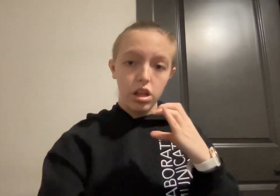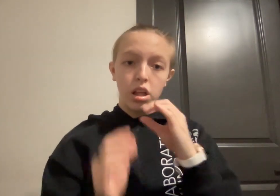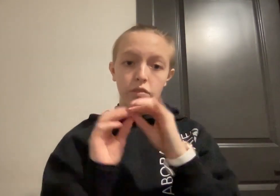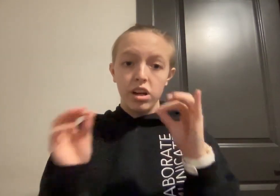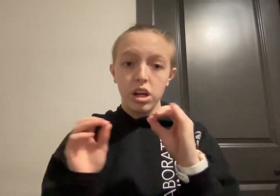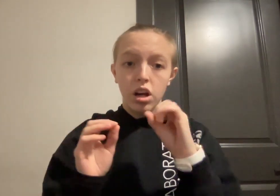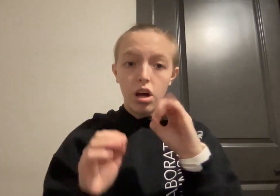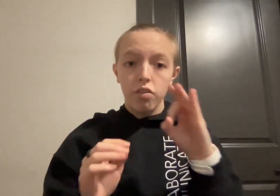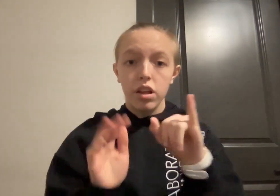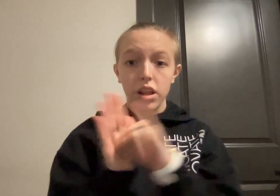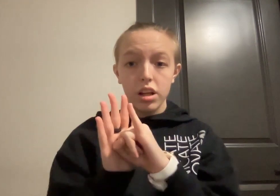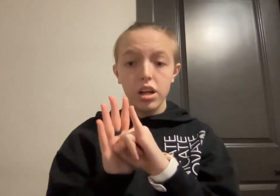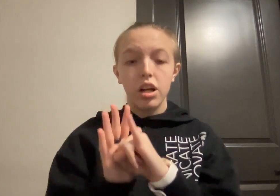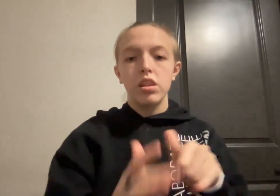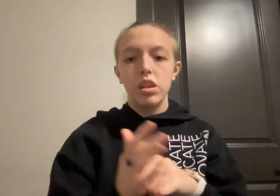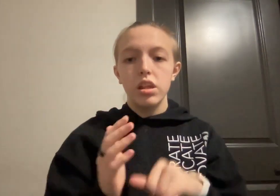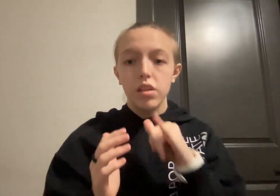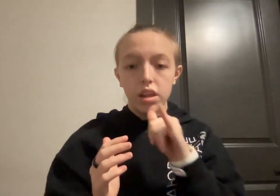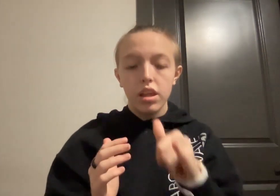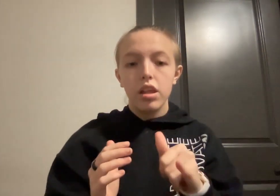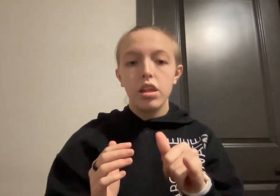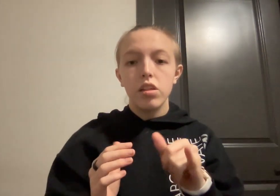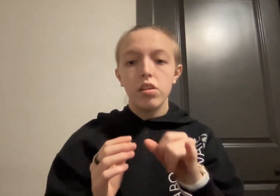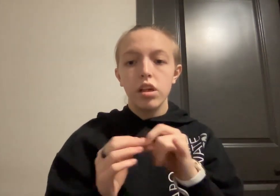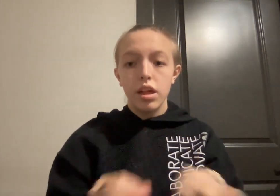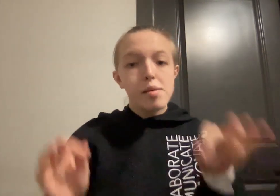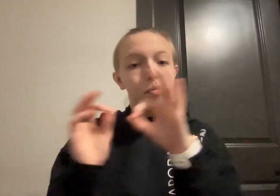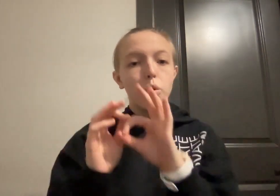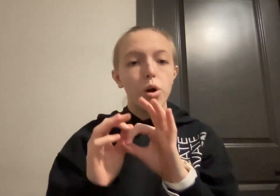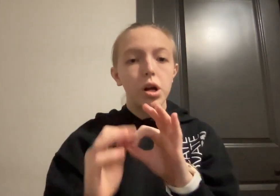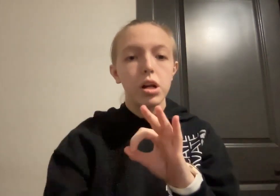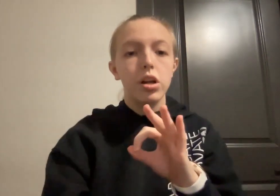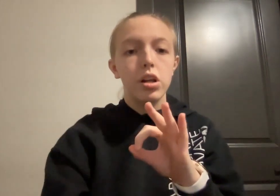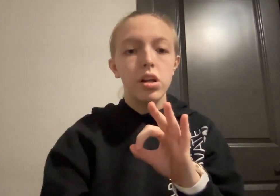definition of identity. This is important